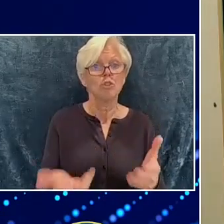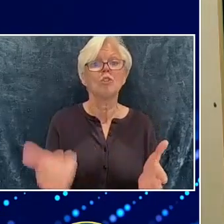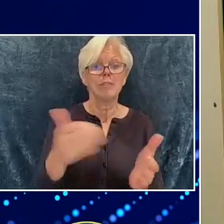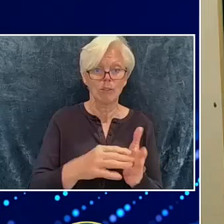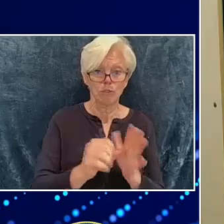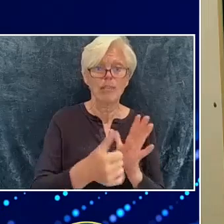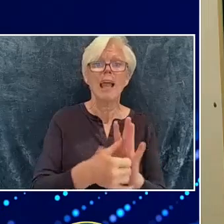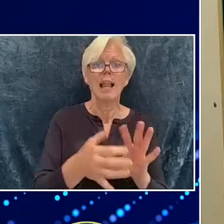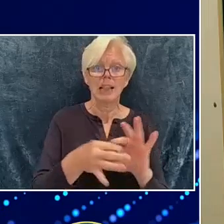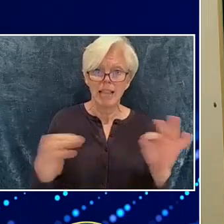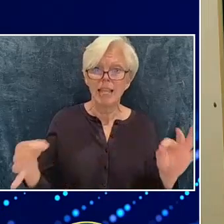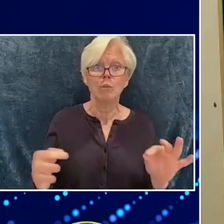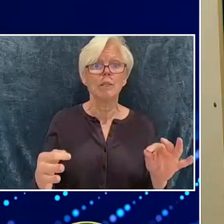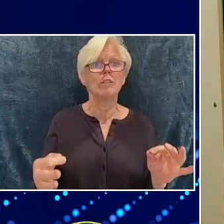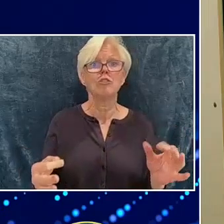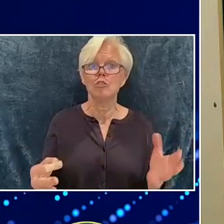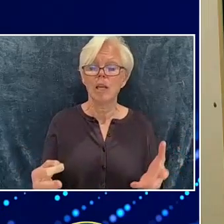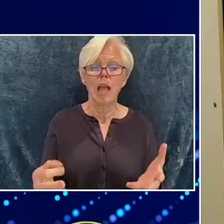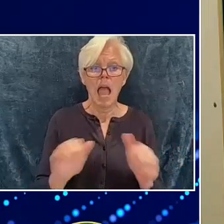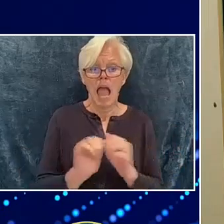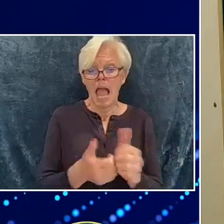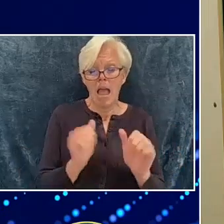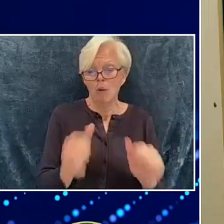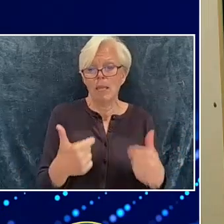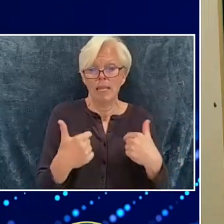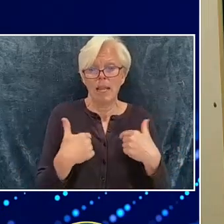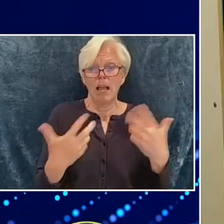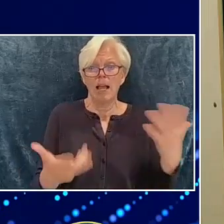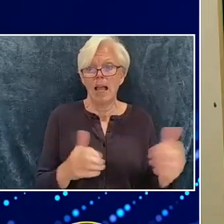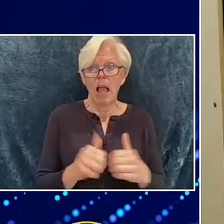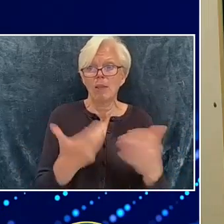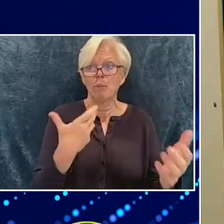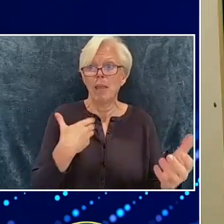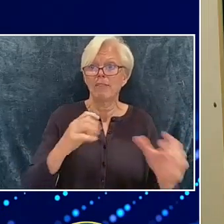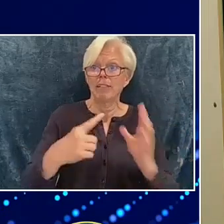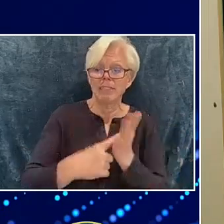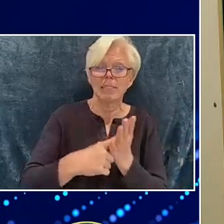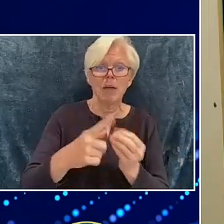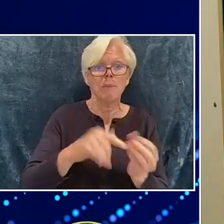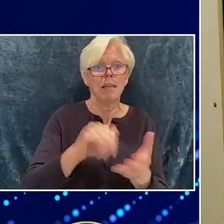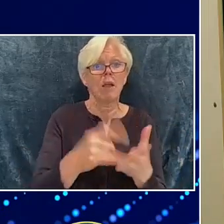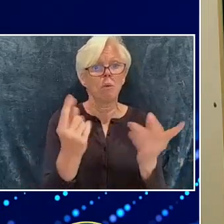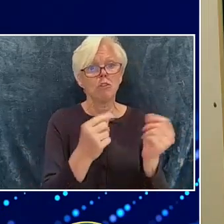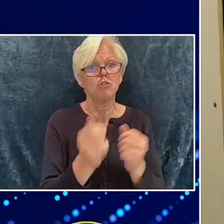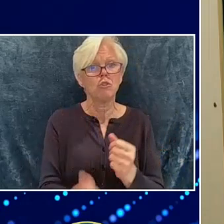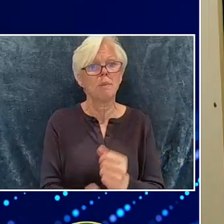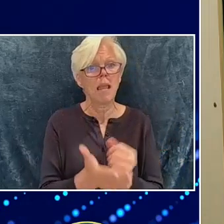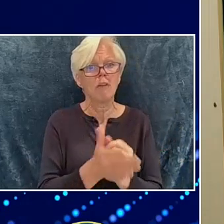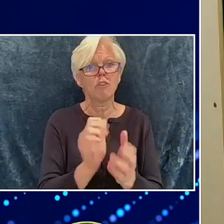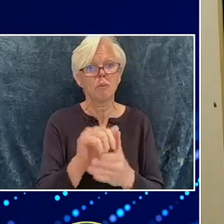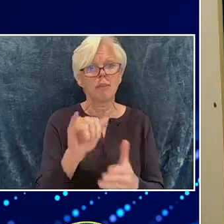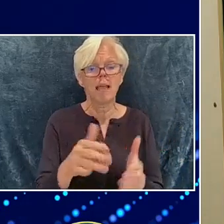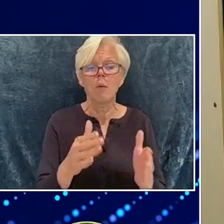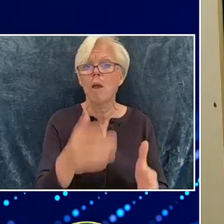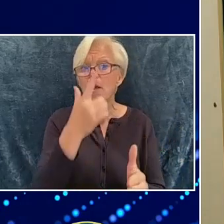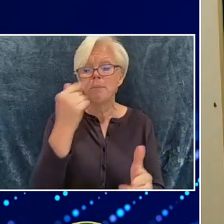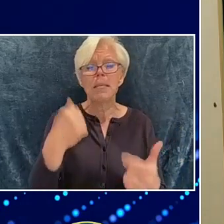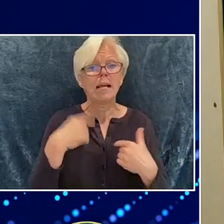I- how can I- how can we have a conversation about this, or what can we do to be helpful in this way? Because I do think that the way that it's